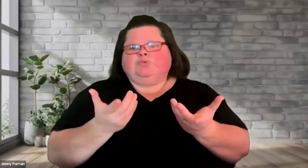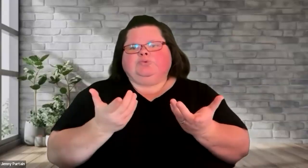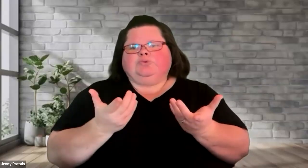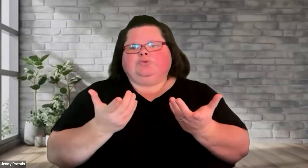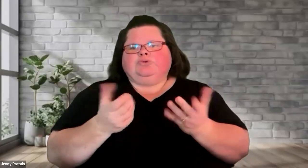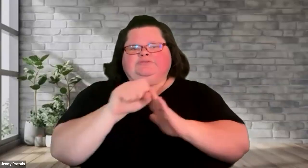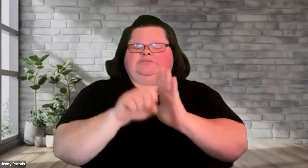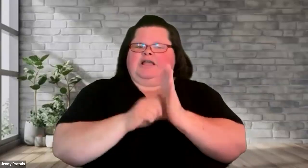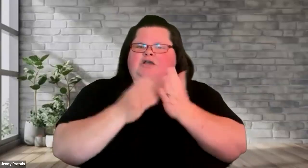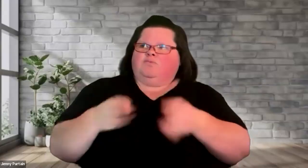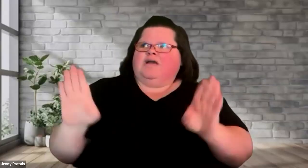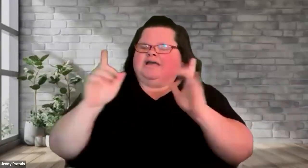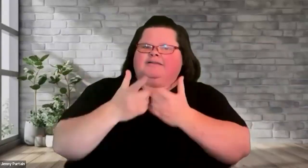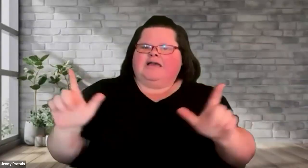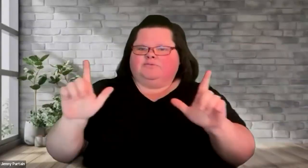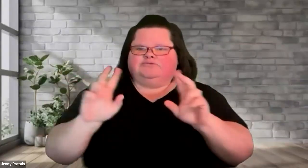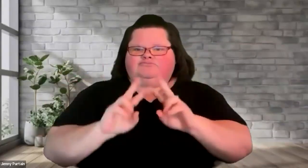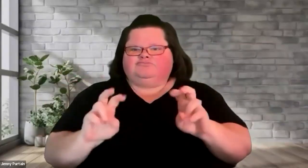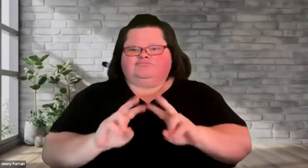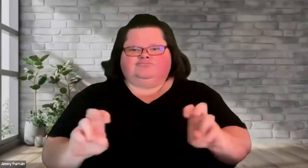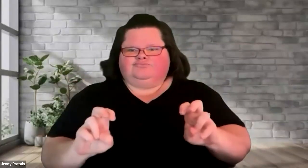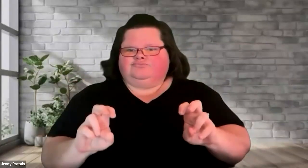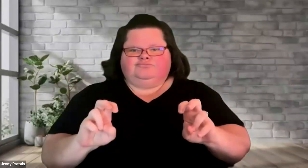The state of Tennessee does not have any